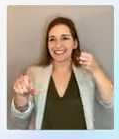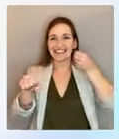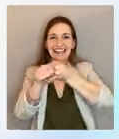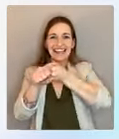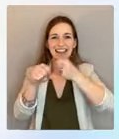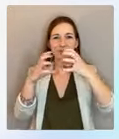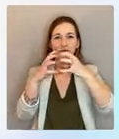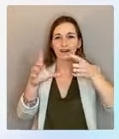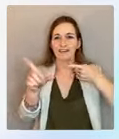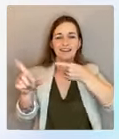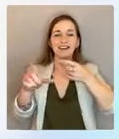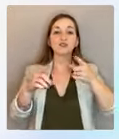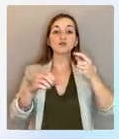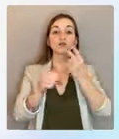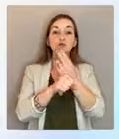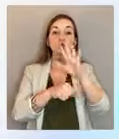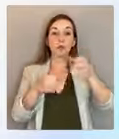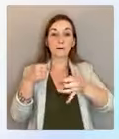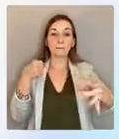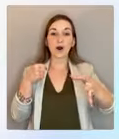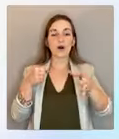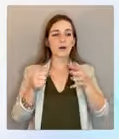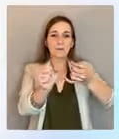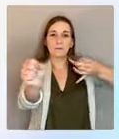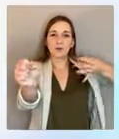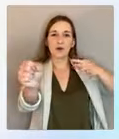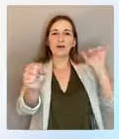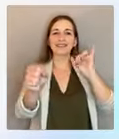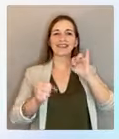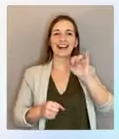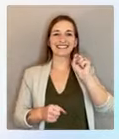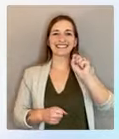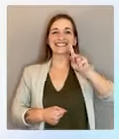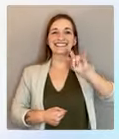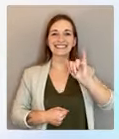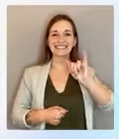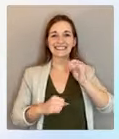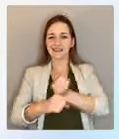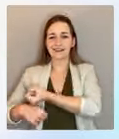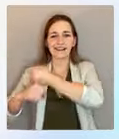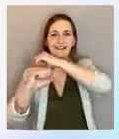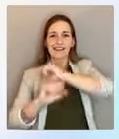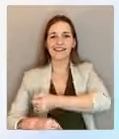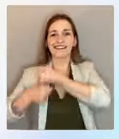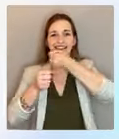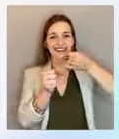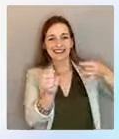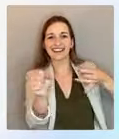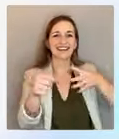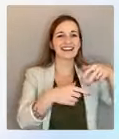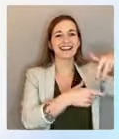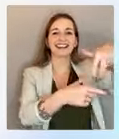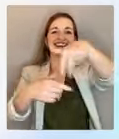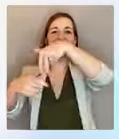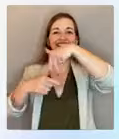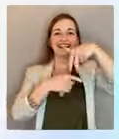So you're using you're bow as a ski pole to like get momentum going, and then as you're sliding along,